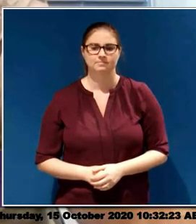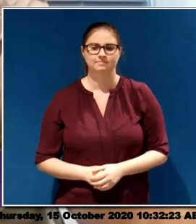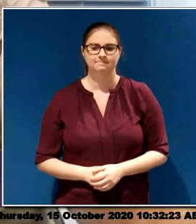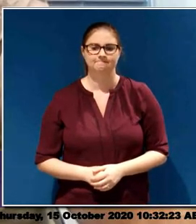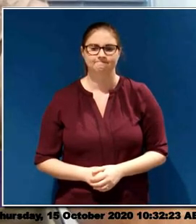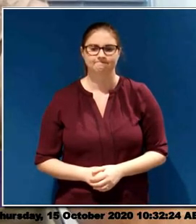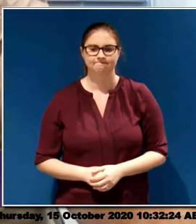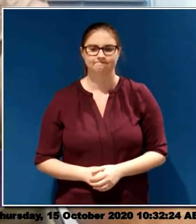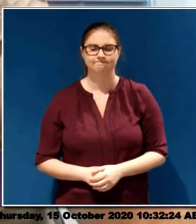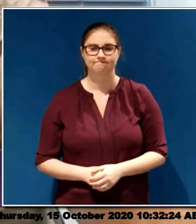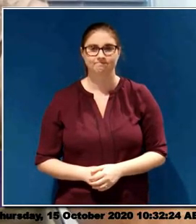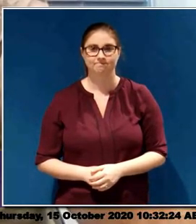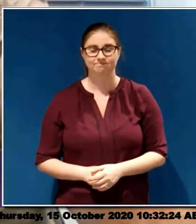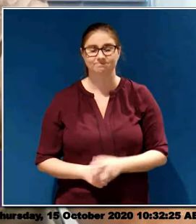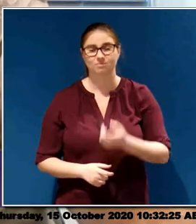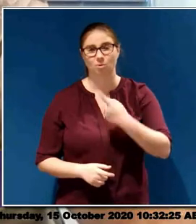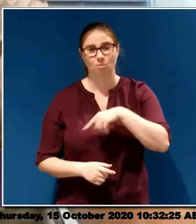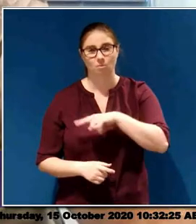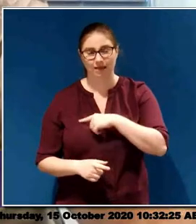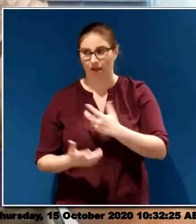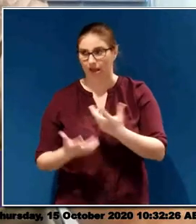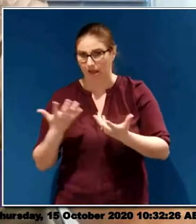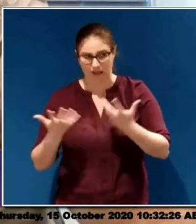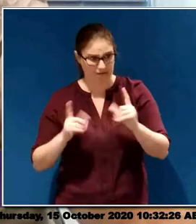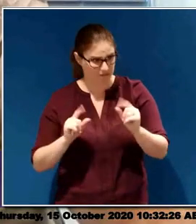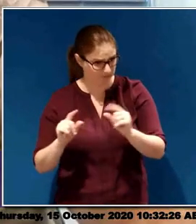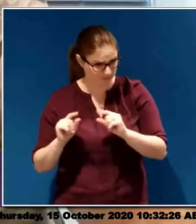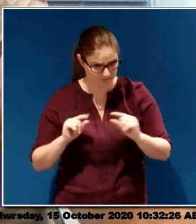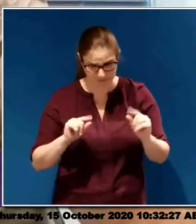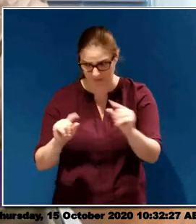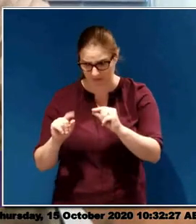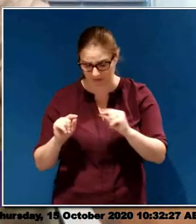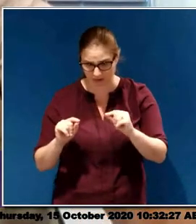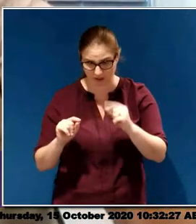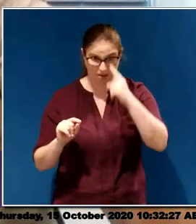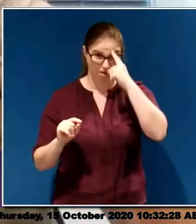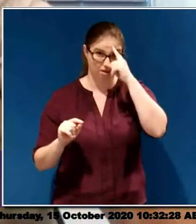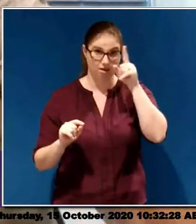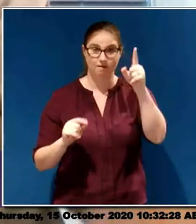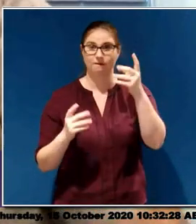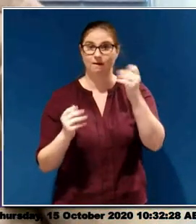Jack, and then I heard a specialist in Tourette's was coming to Townsville